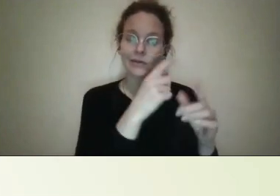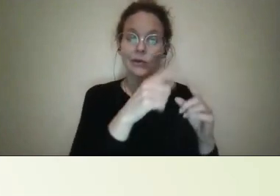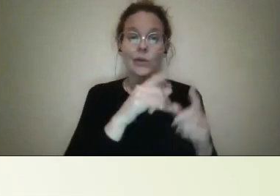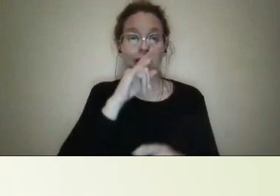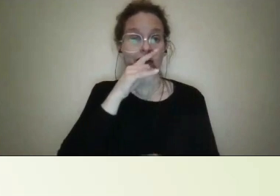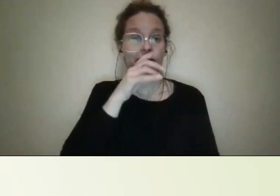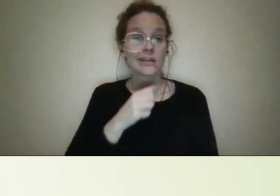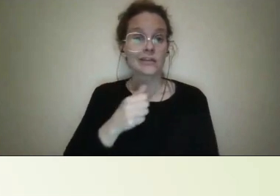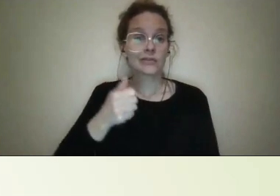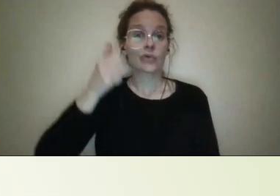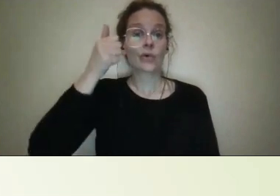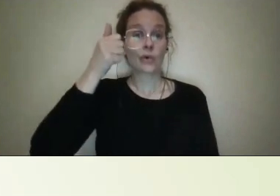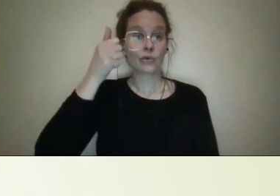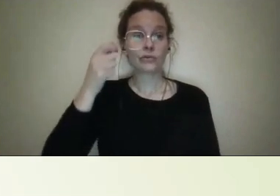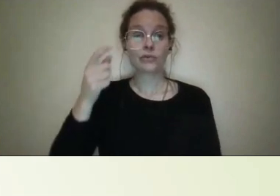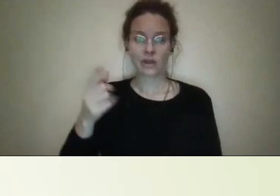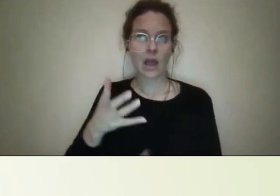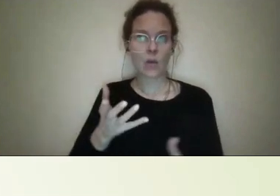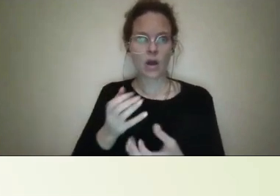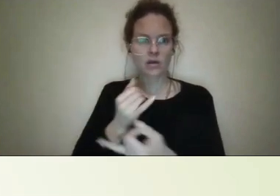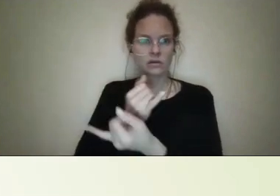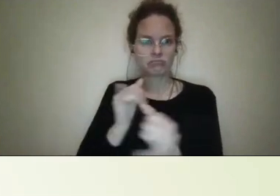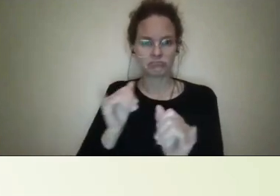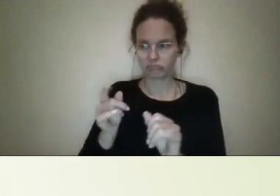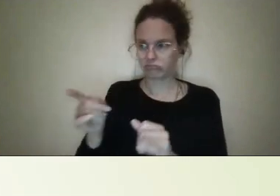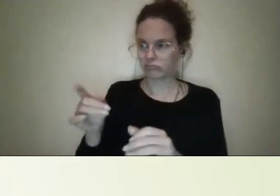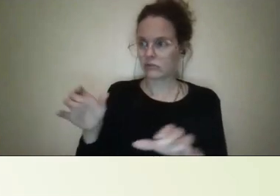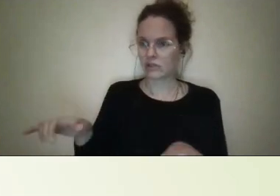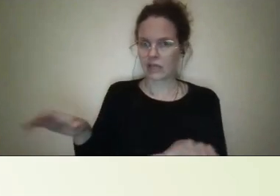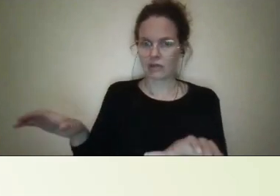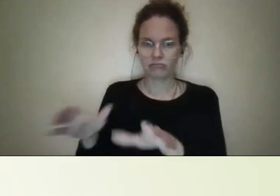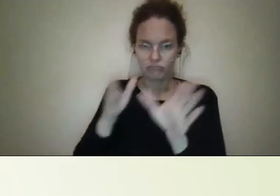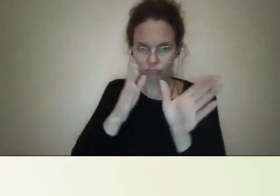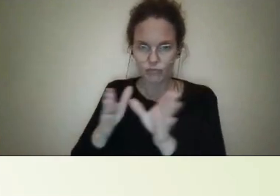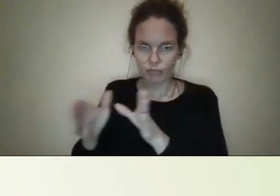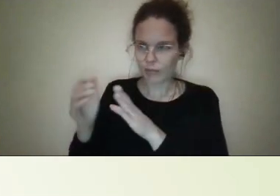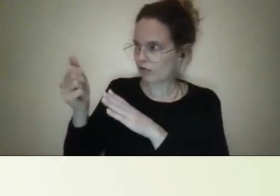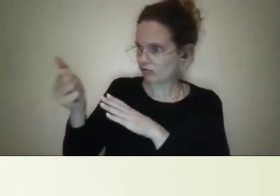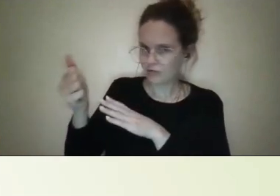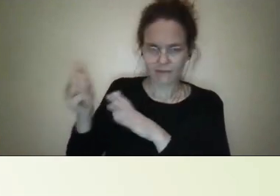wanted them to be more independent in getting themselves ready for school. So we would go over